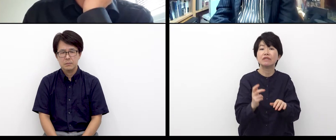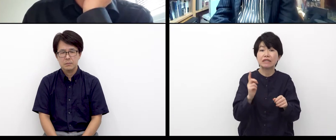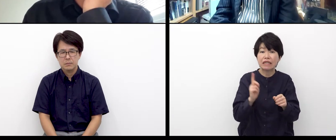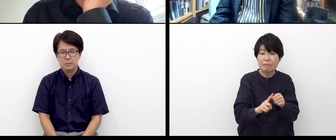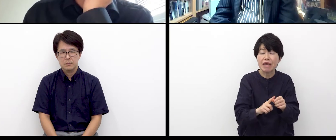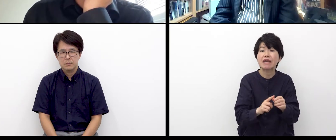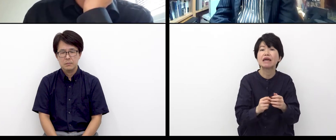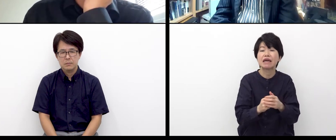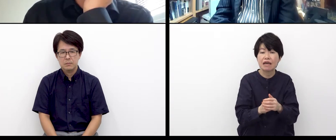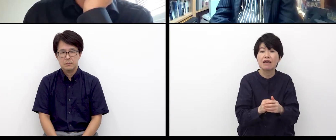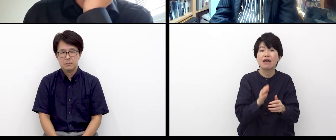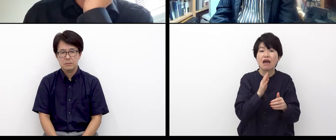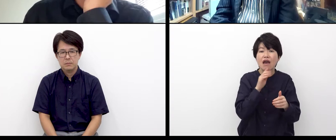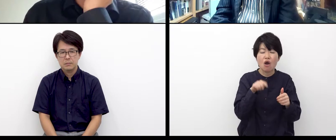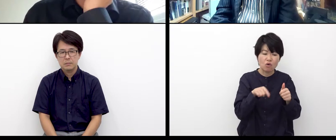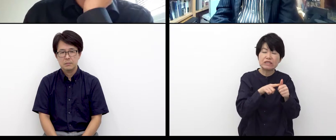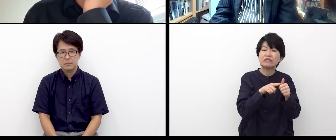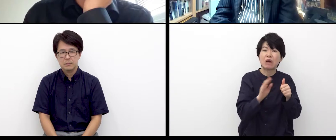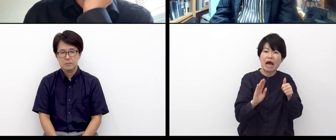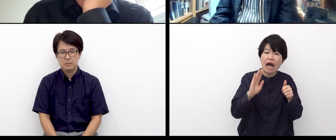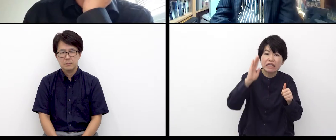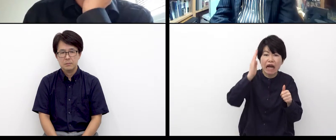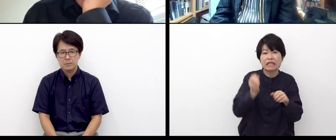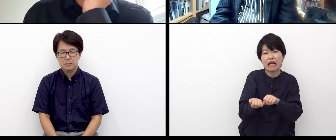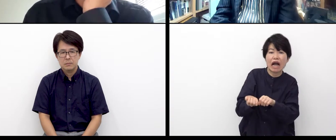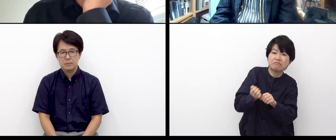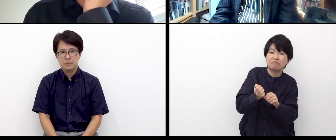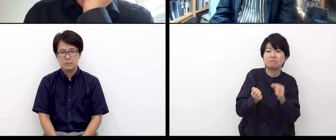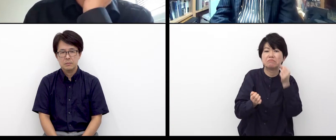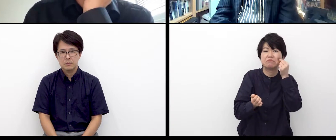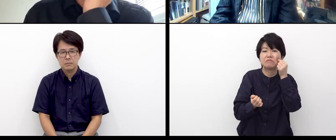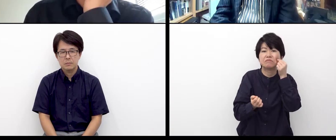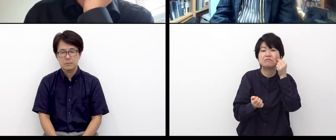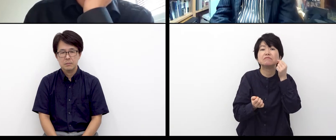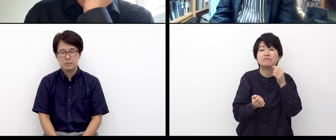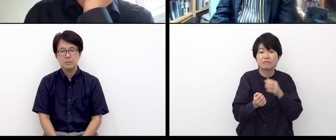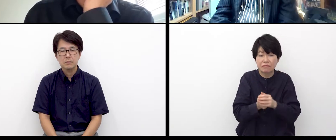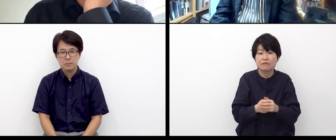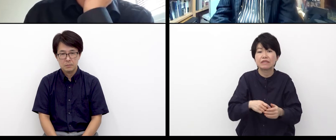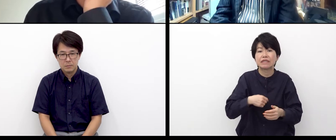I mean, they can’t talk about their background, or